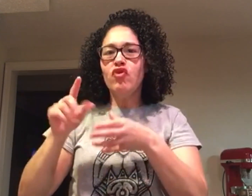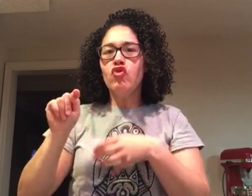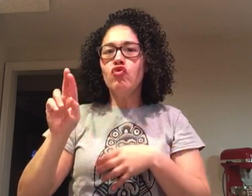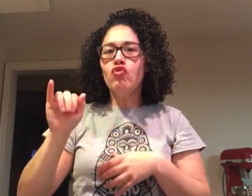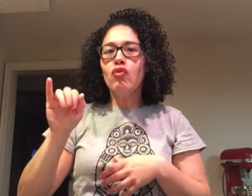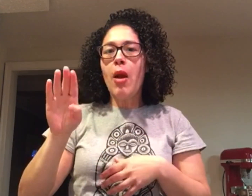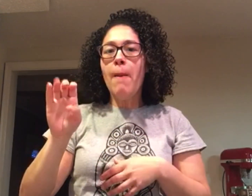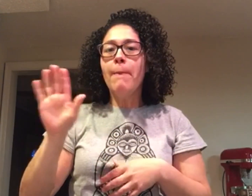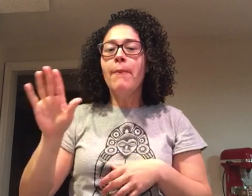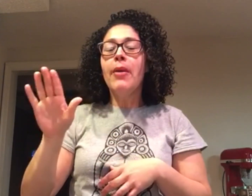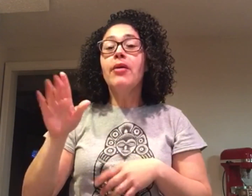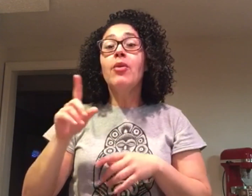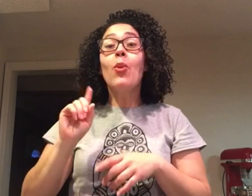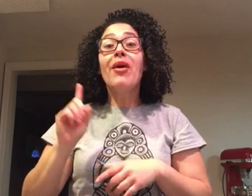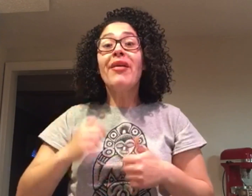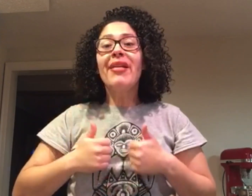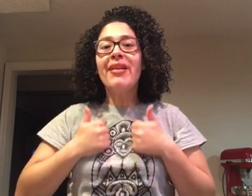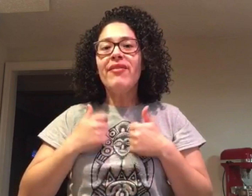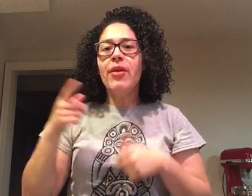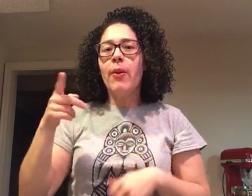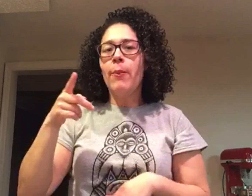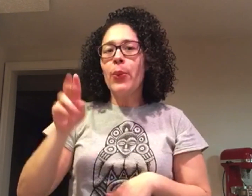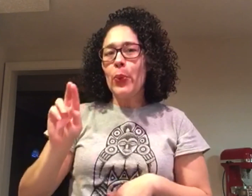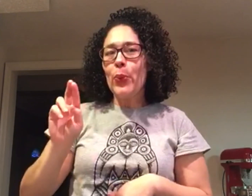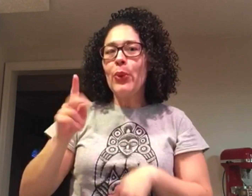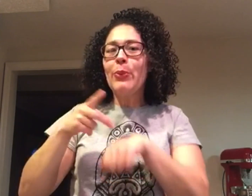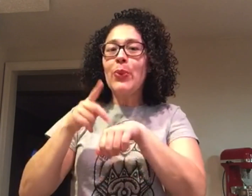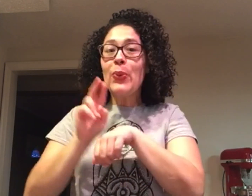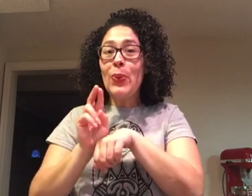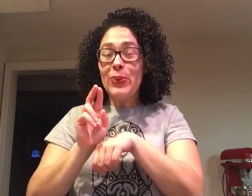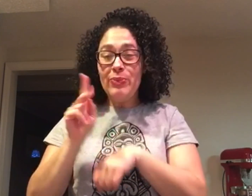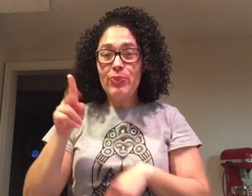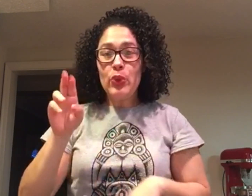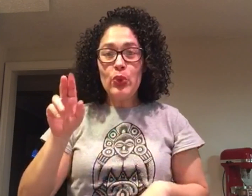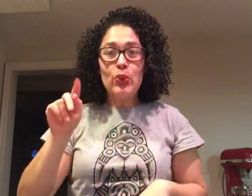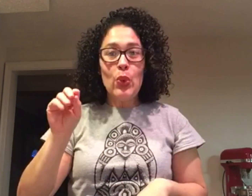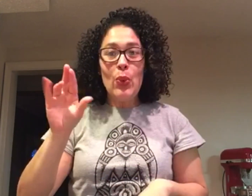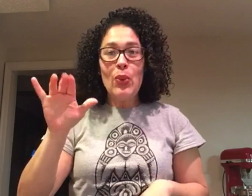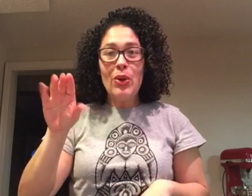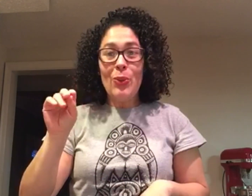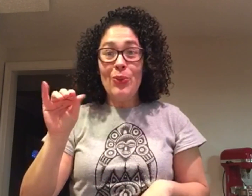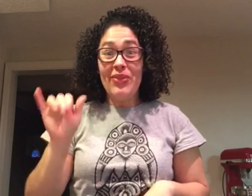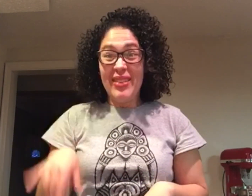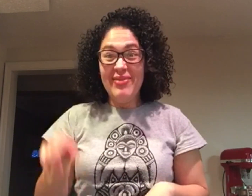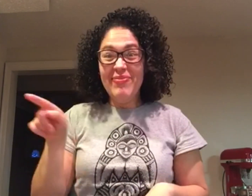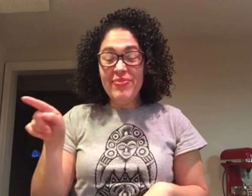I would like to share something about Tainos, a tribe that lives on the island of Puerto Rico.